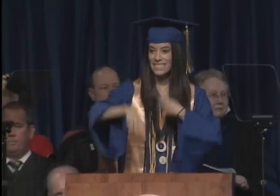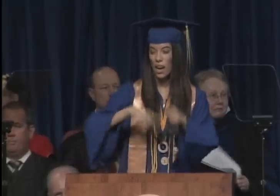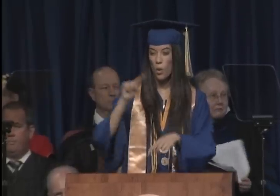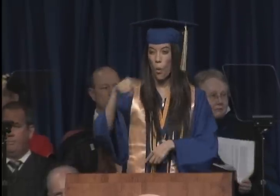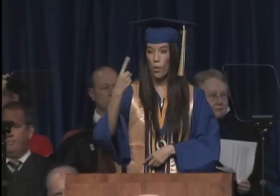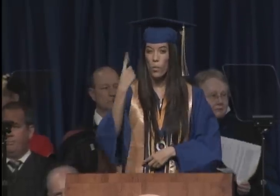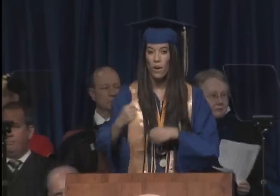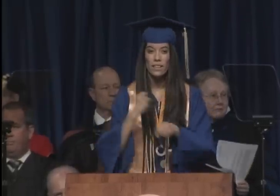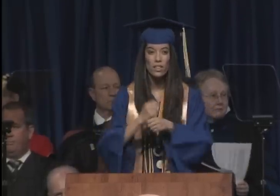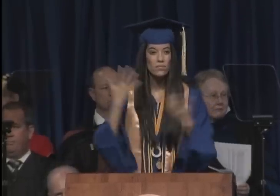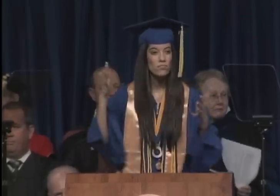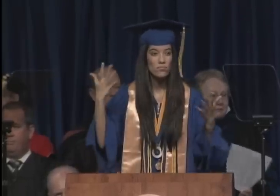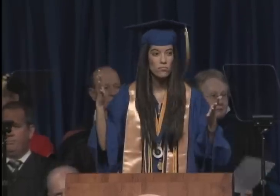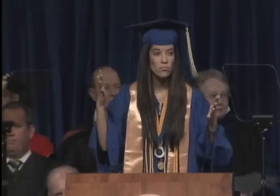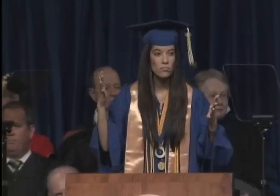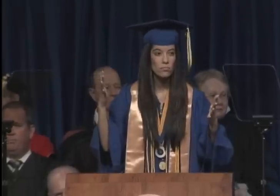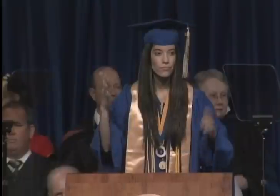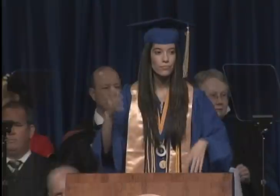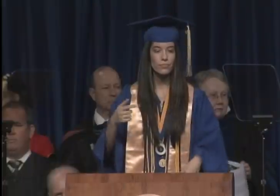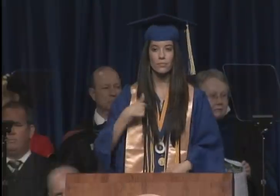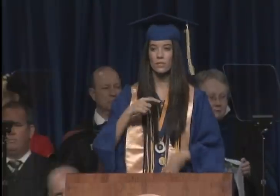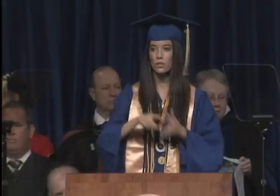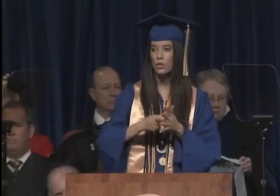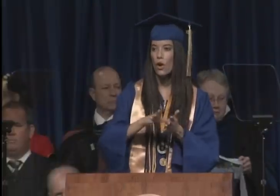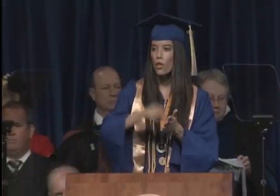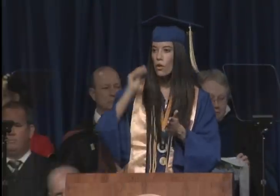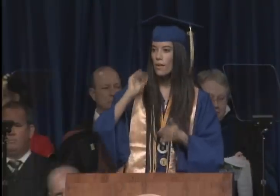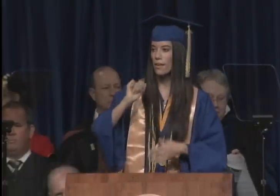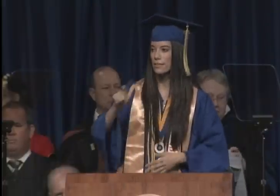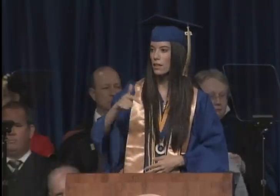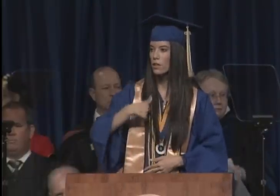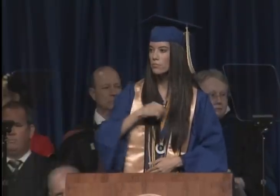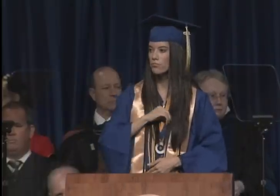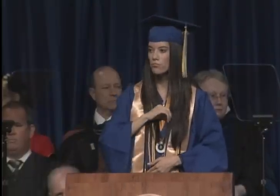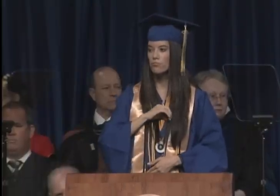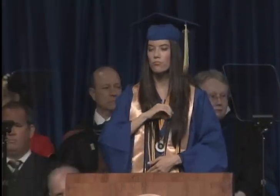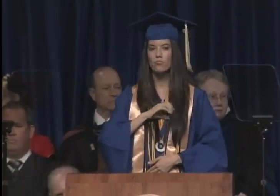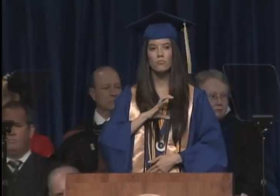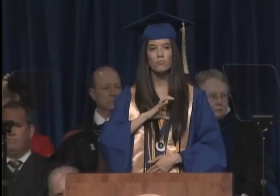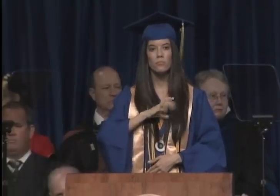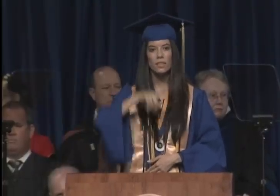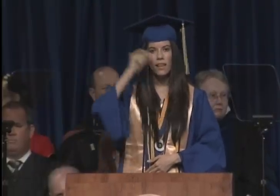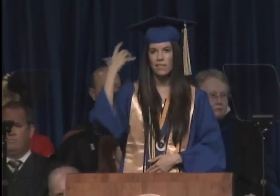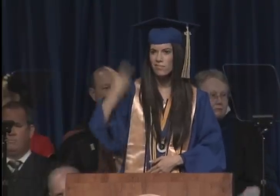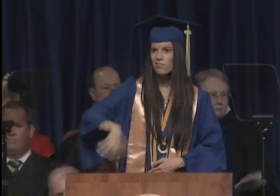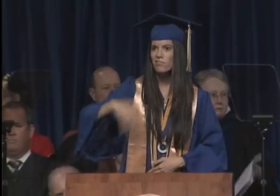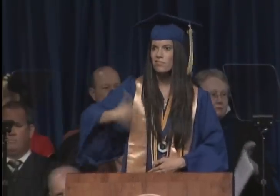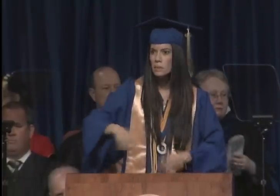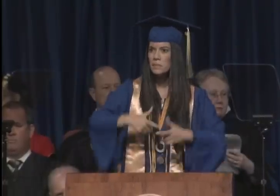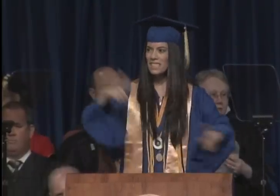for my first semester, I was very shy and I felt a little out of place because I had only been signing for one year.